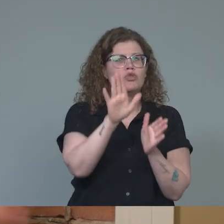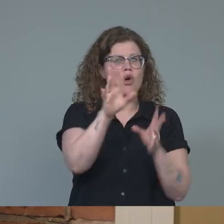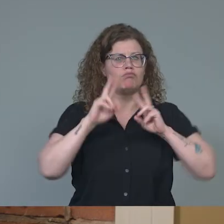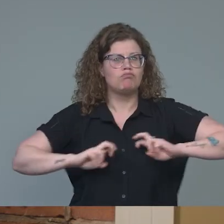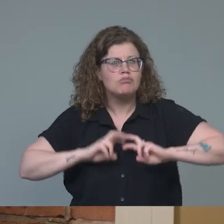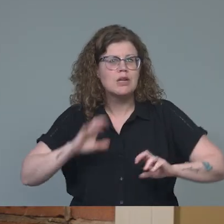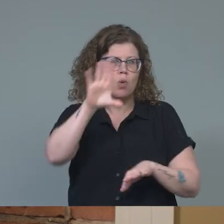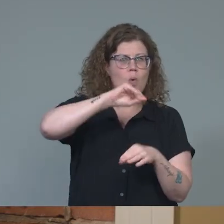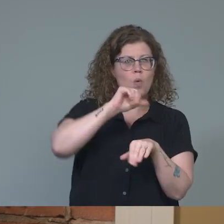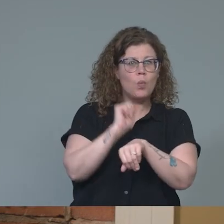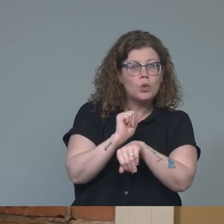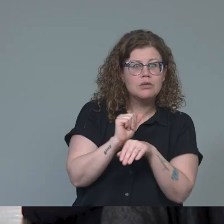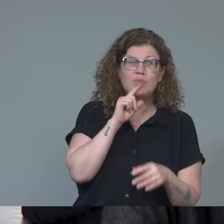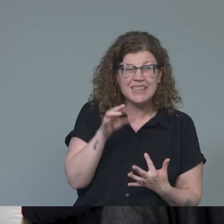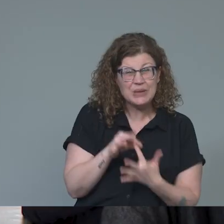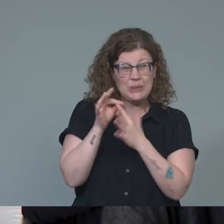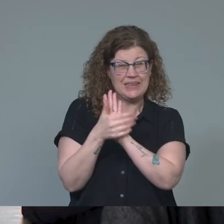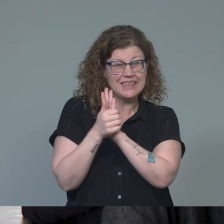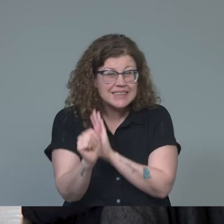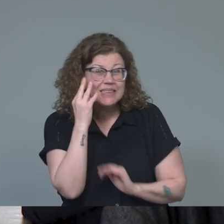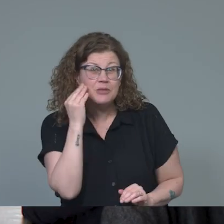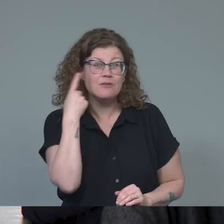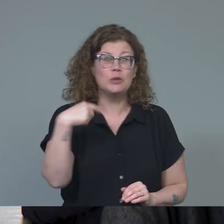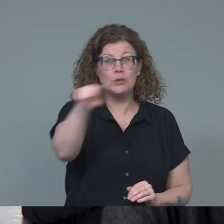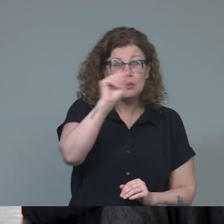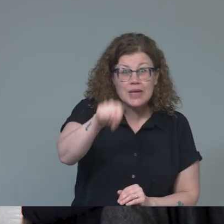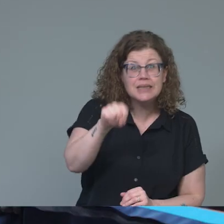doing a community engagement process. We're going to talk about what is and what isn't